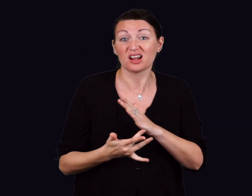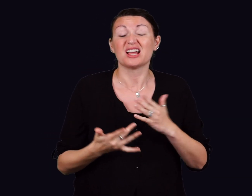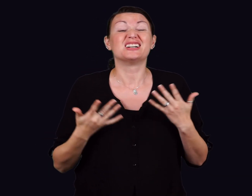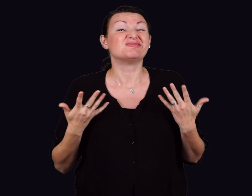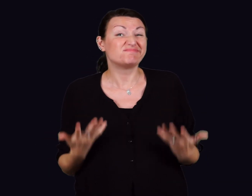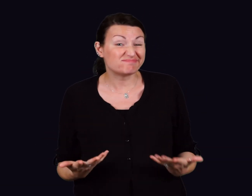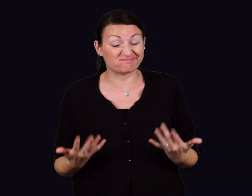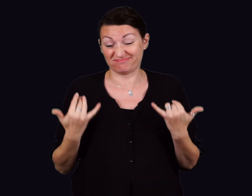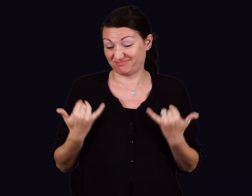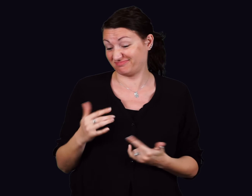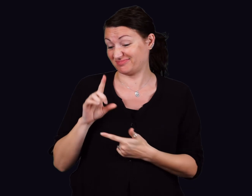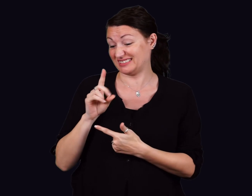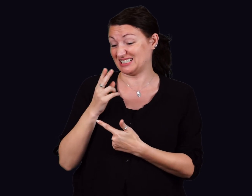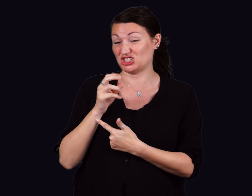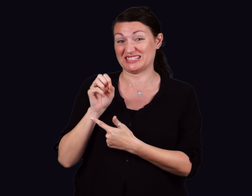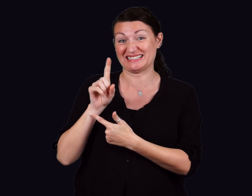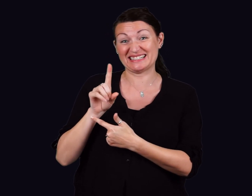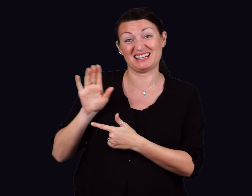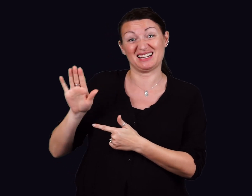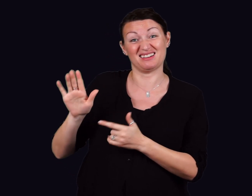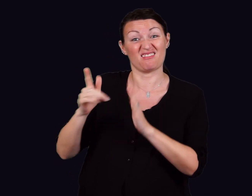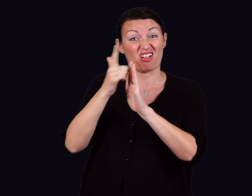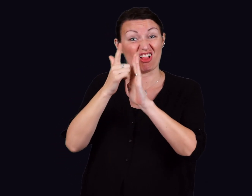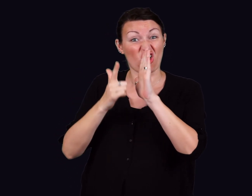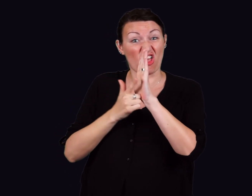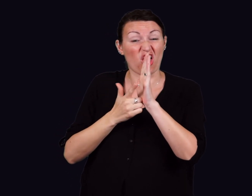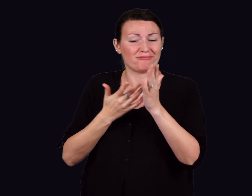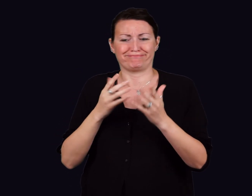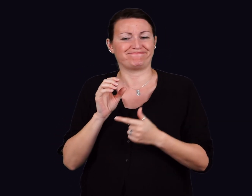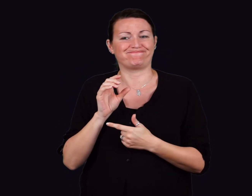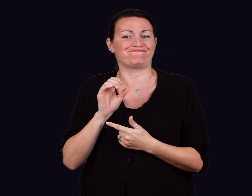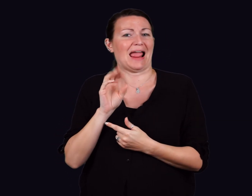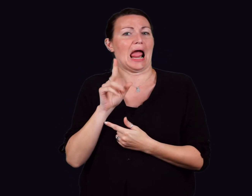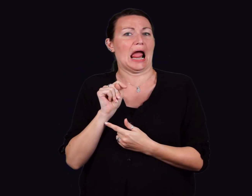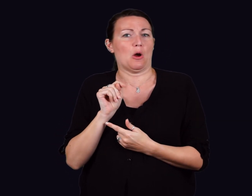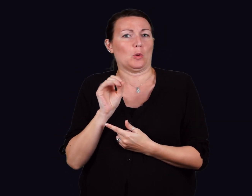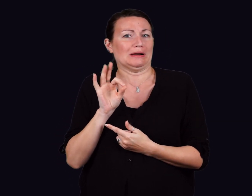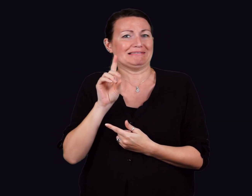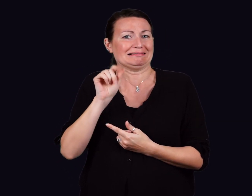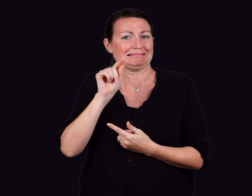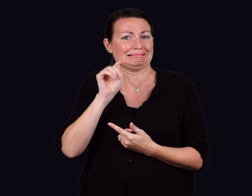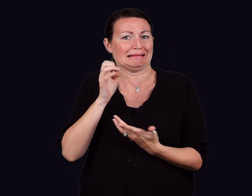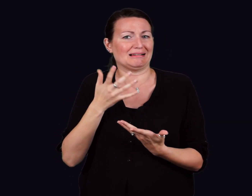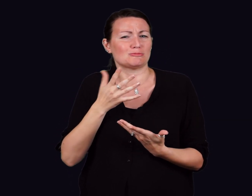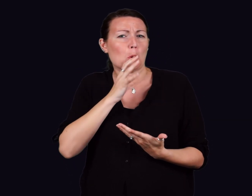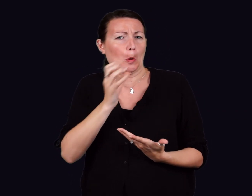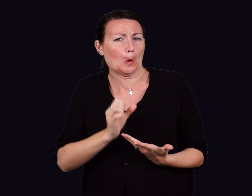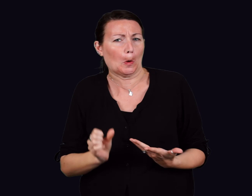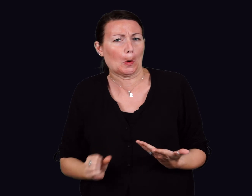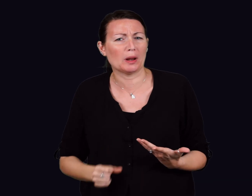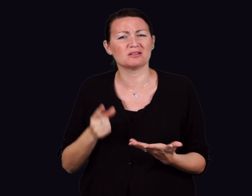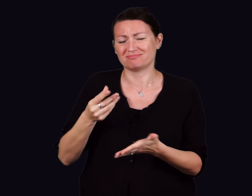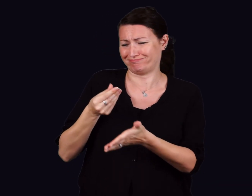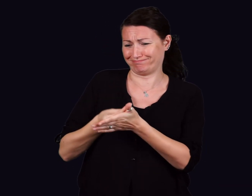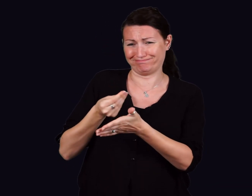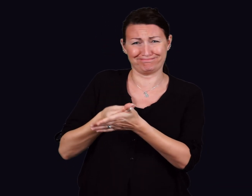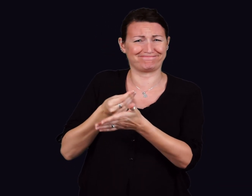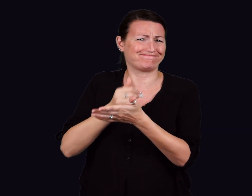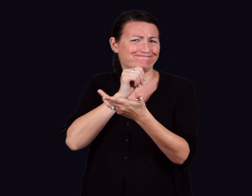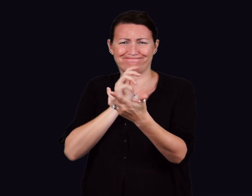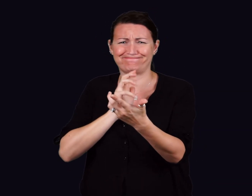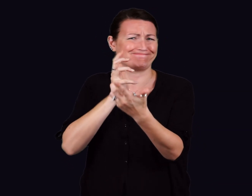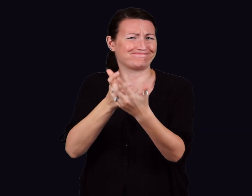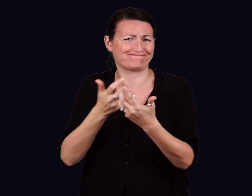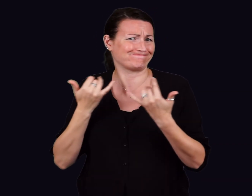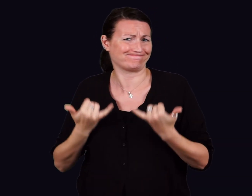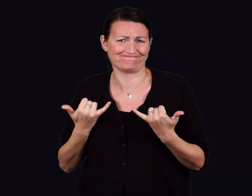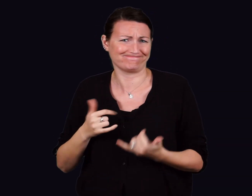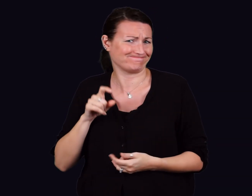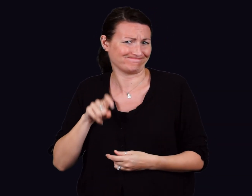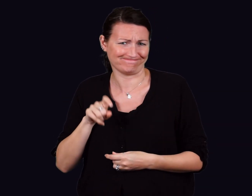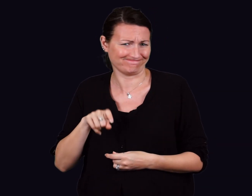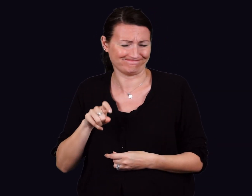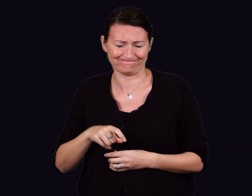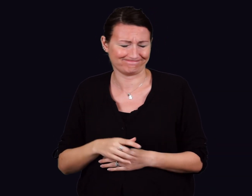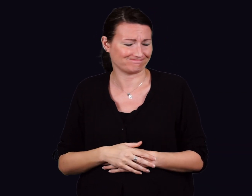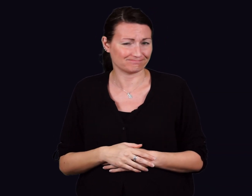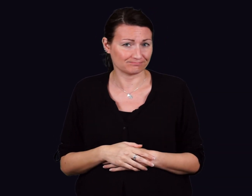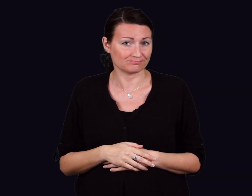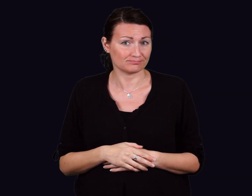DHHSD’s law became out of date and the funding wasn’t enough to meet current needs.